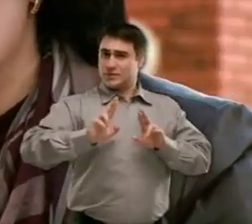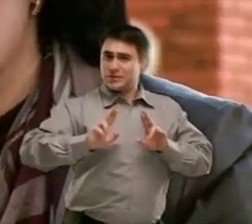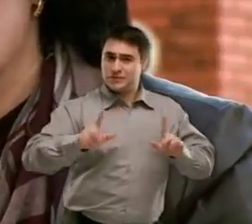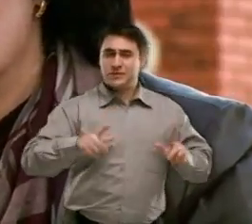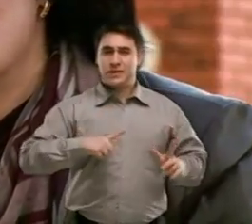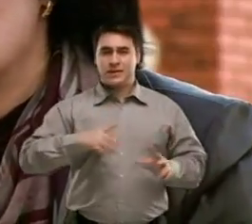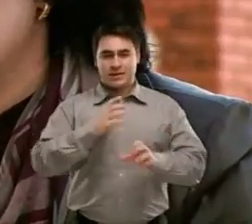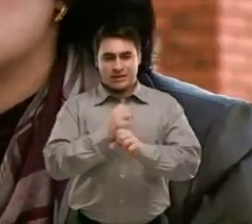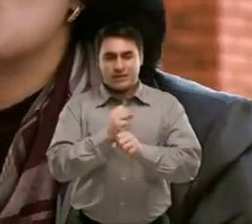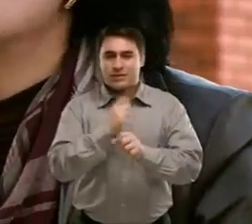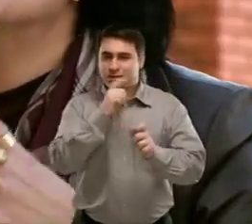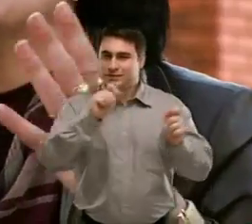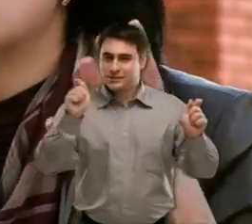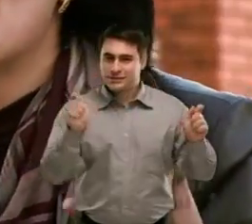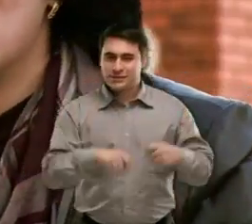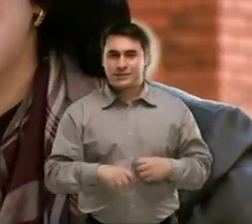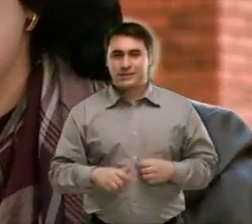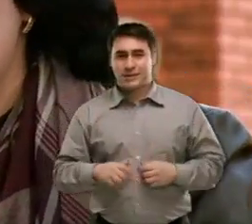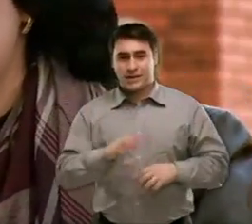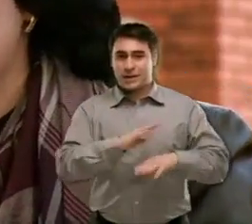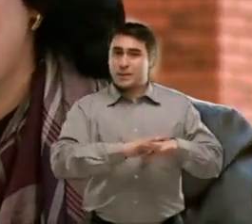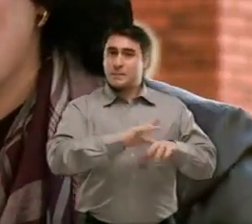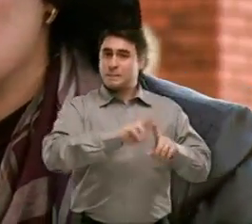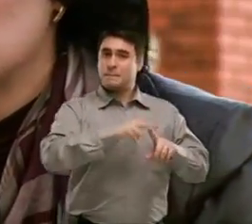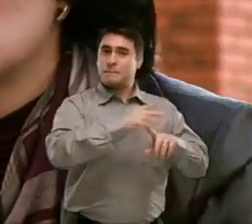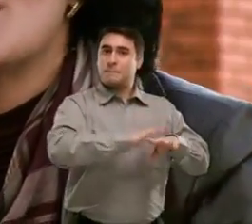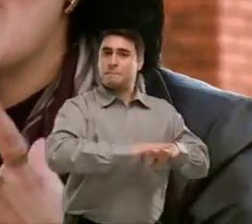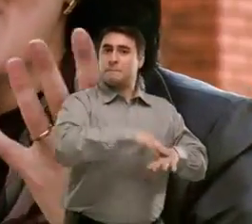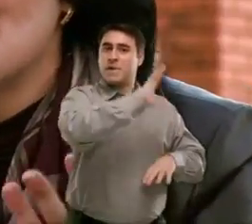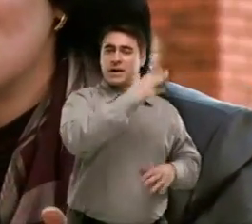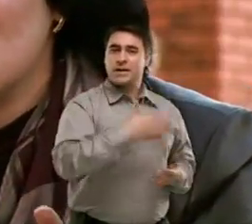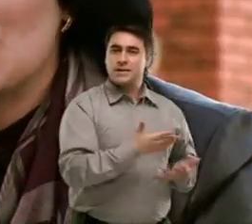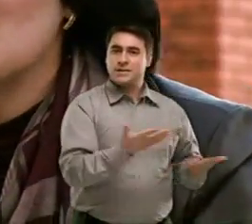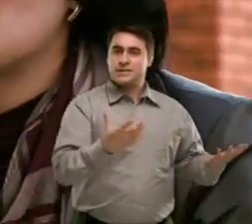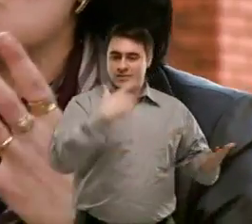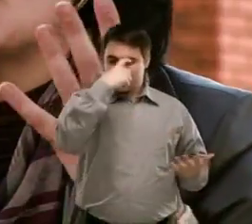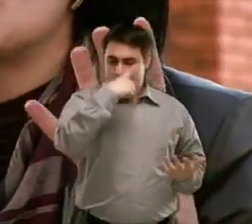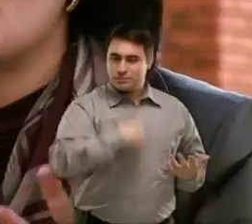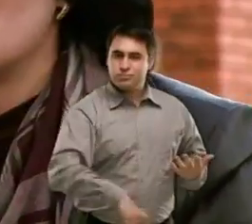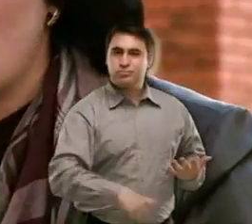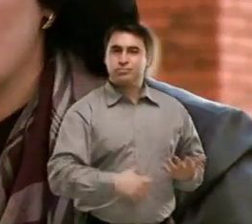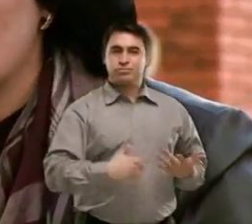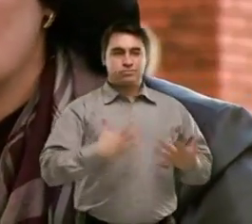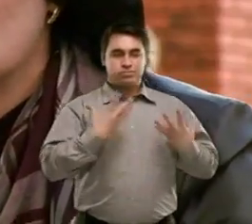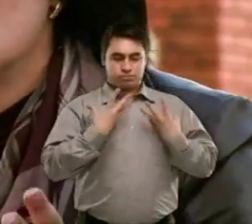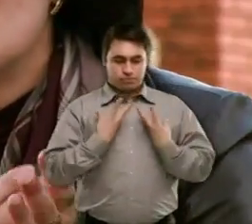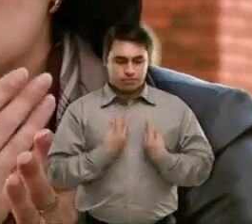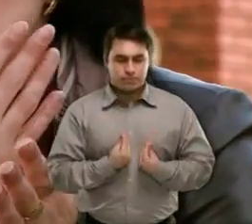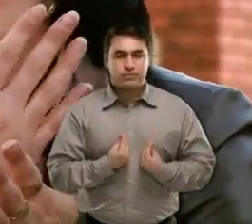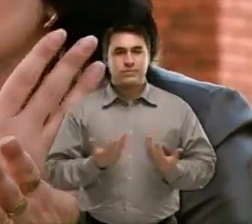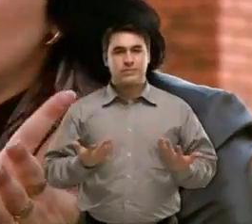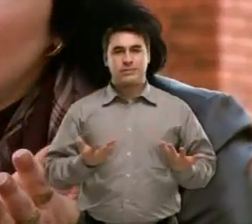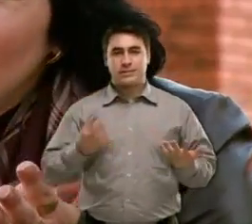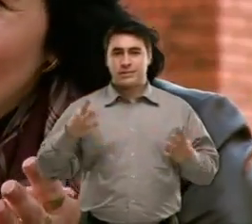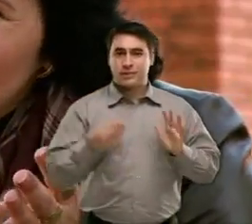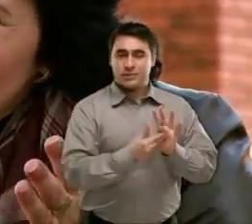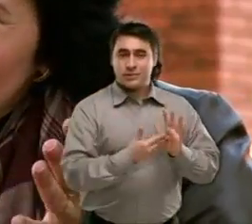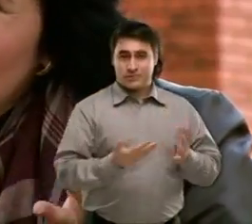A person is much more than that. Humans have their subjectivity, so maybe we'll take that into account when evaluating them.